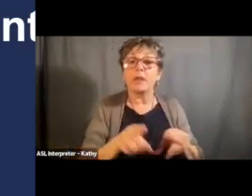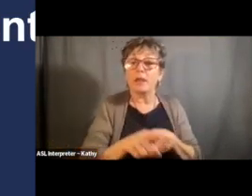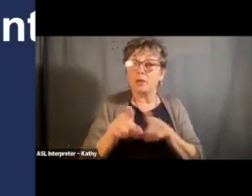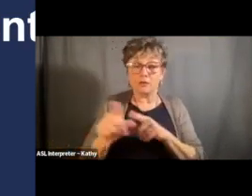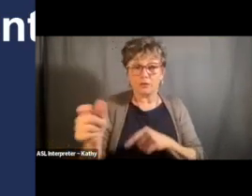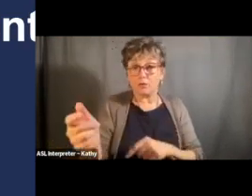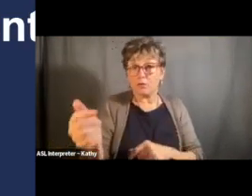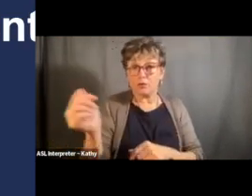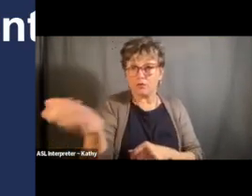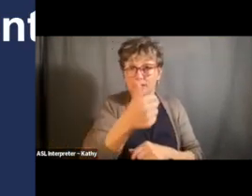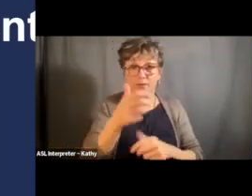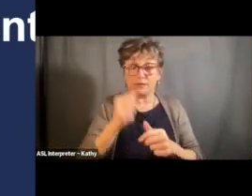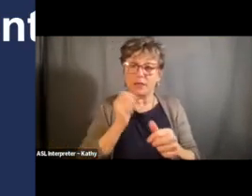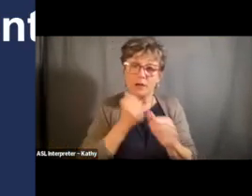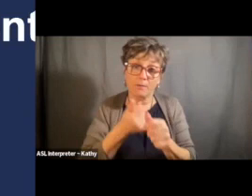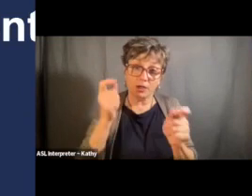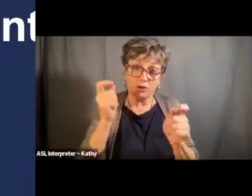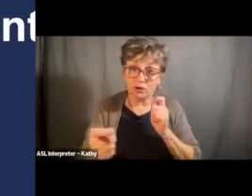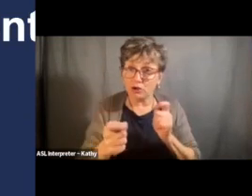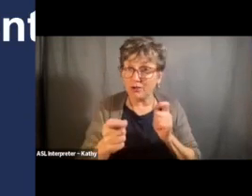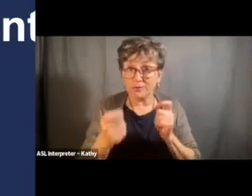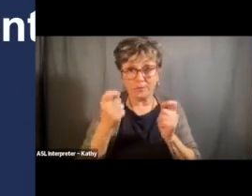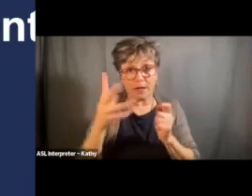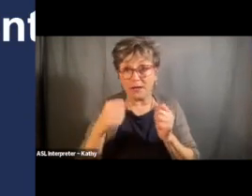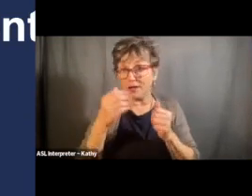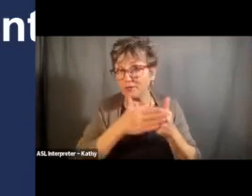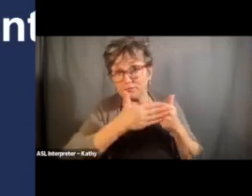you know for years and years to come, and we would ask that you do it at least annually.